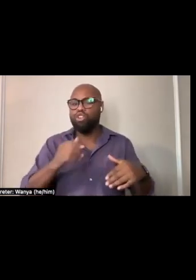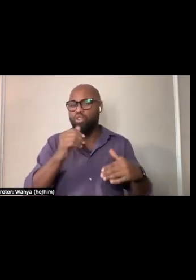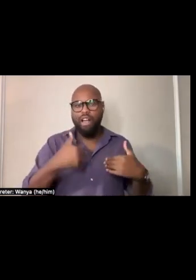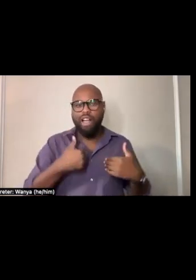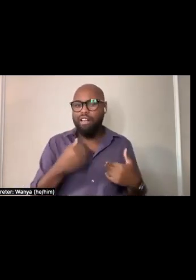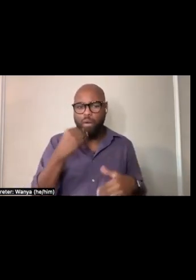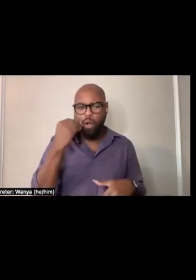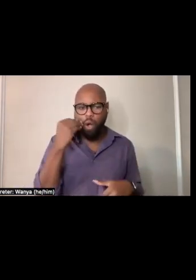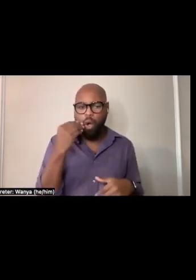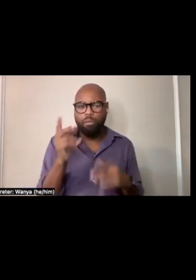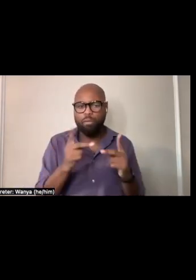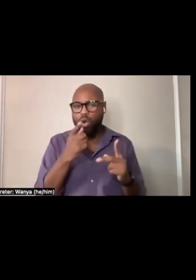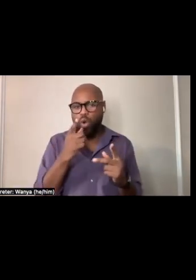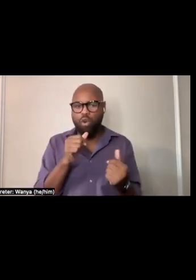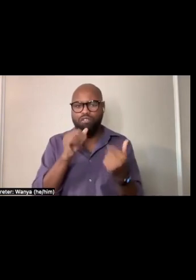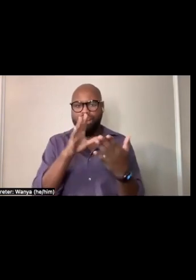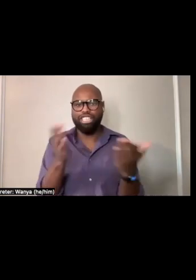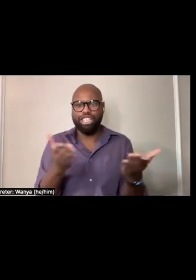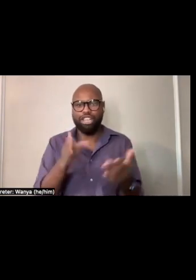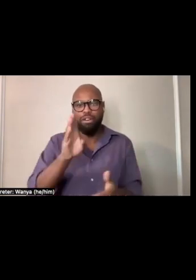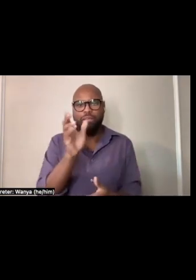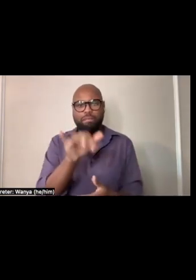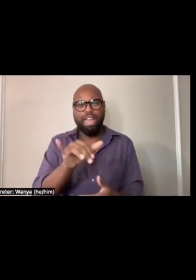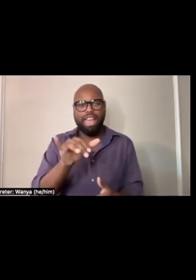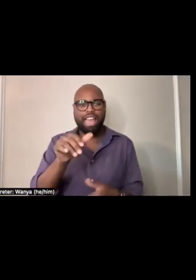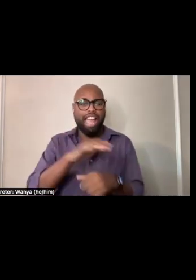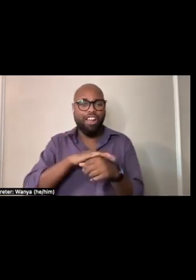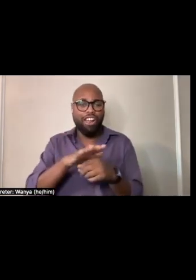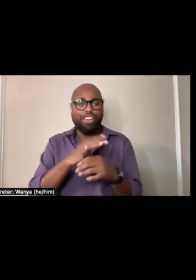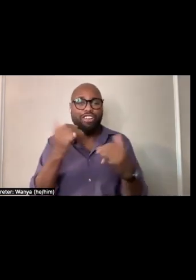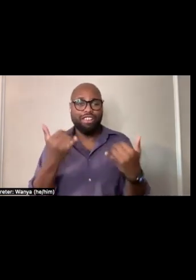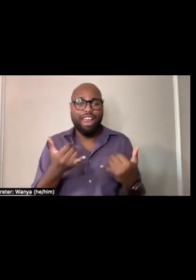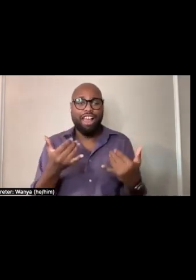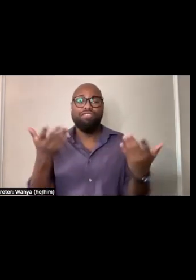Let me just conclude and hand it over to Mike.